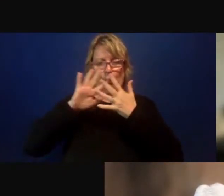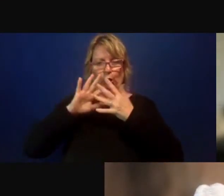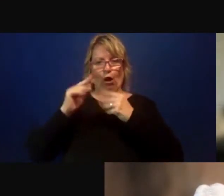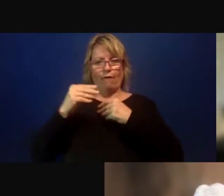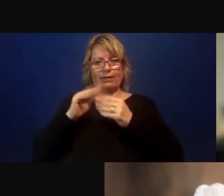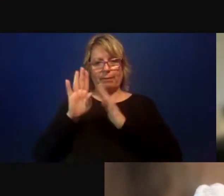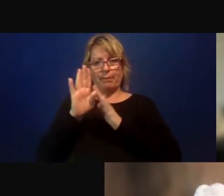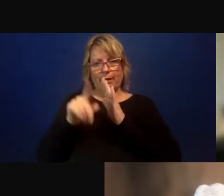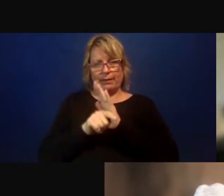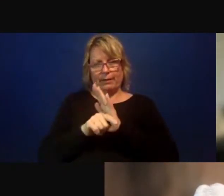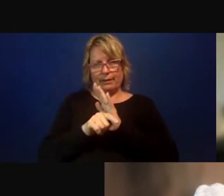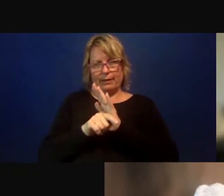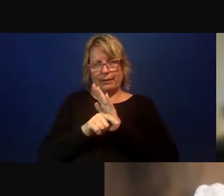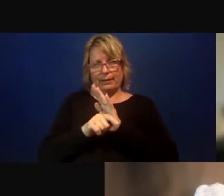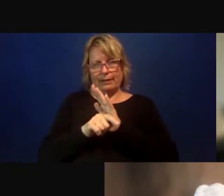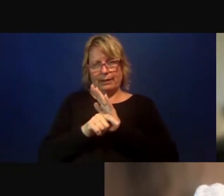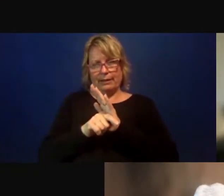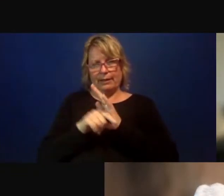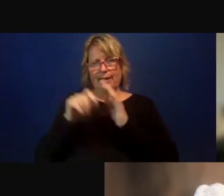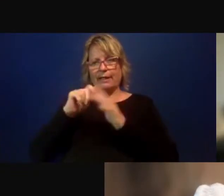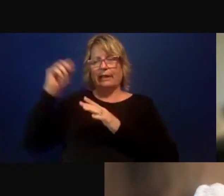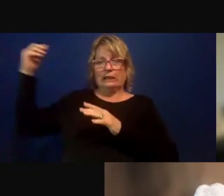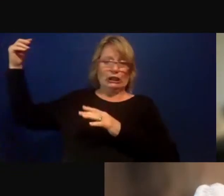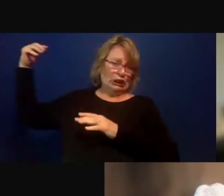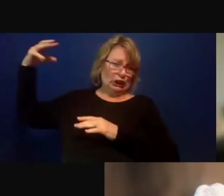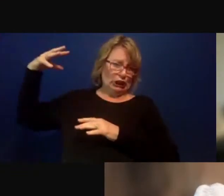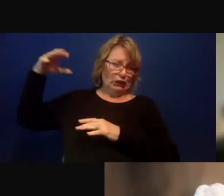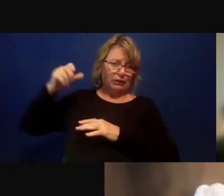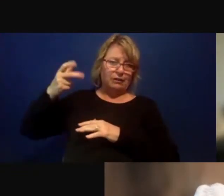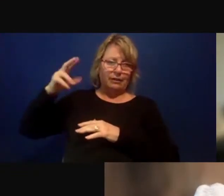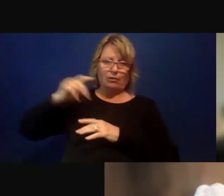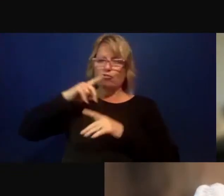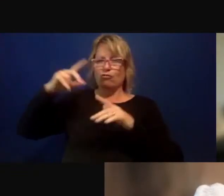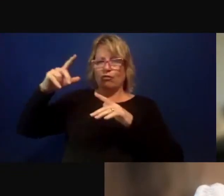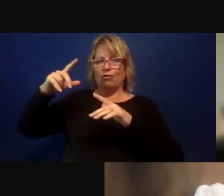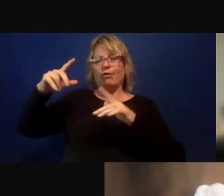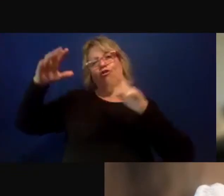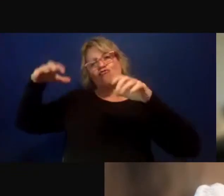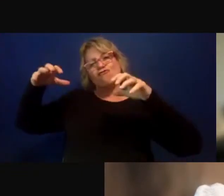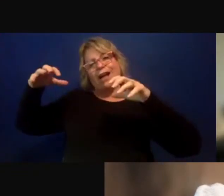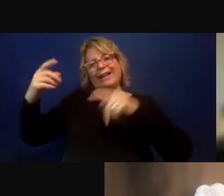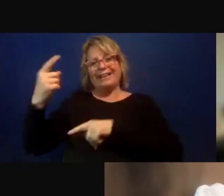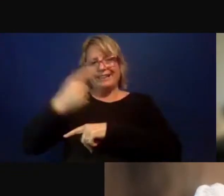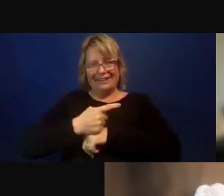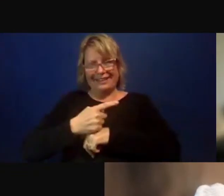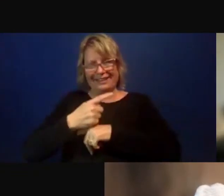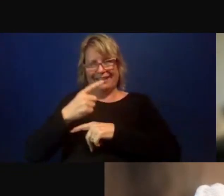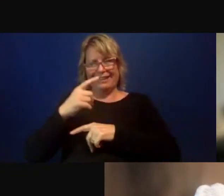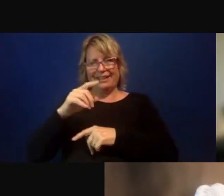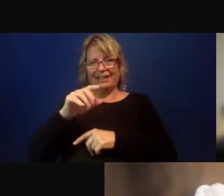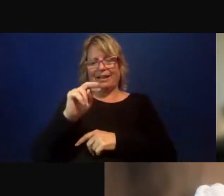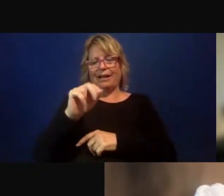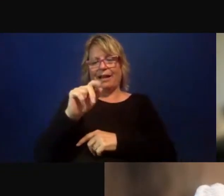that is basking in sunlight from a very rainy day in the island of Nantucket, Massachusetts. I